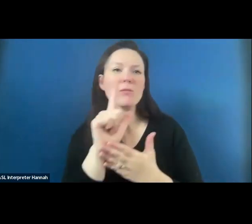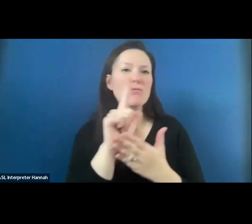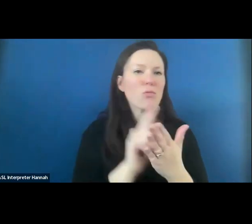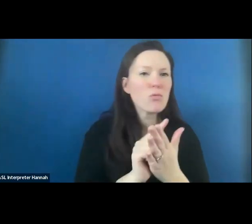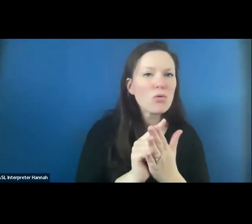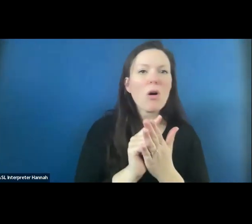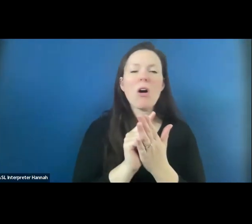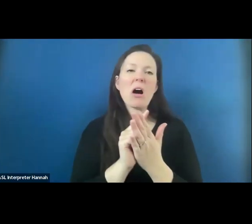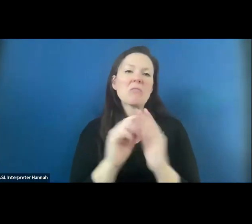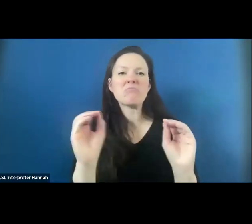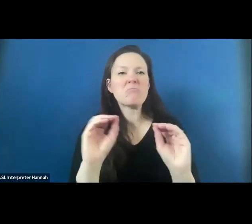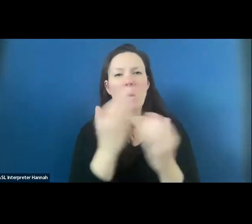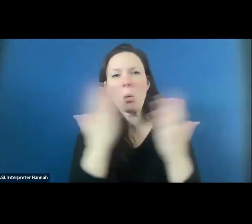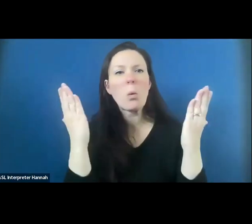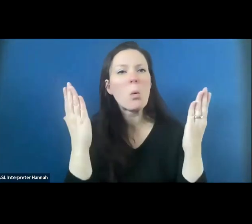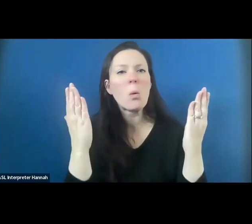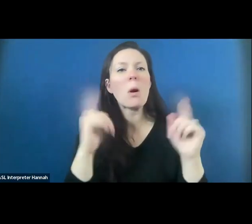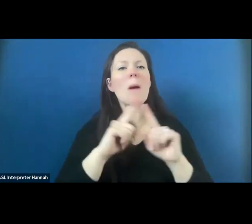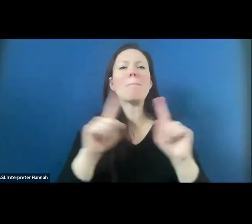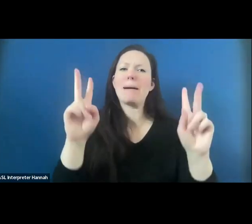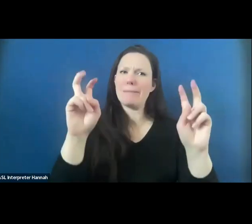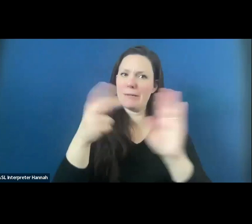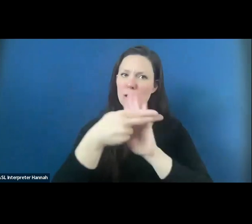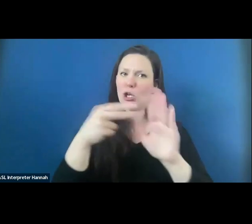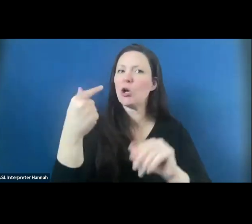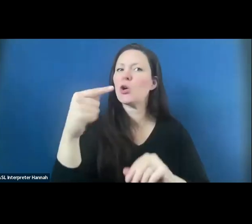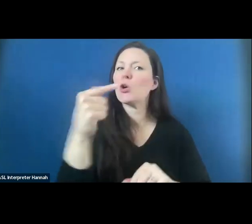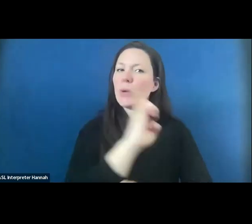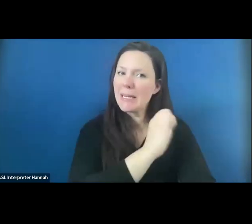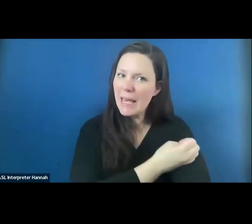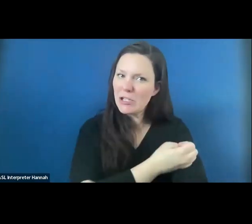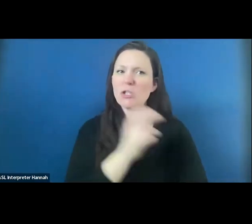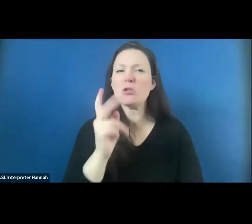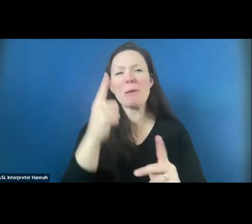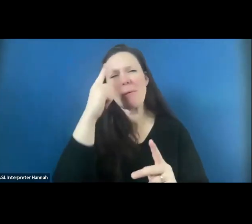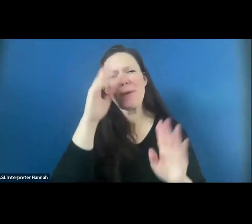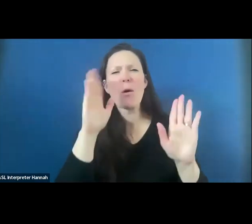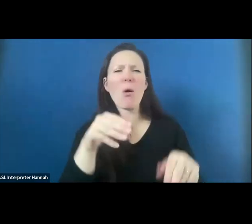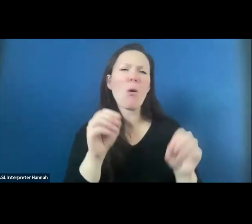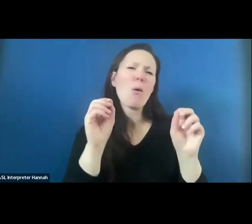it's being justified because it's considered green energy. I mean, these minerals are needed for solar panels.